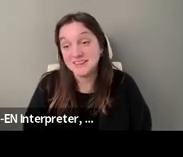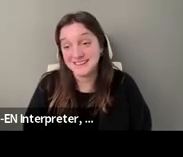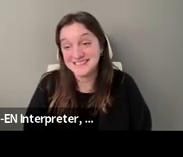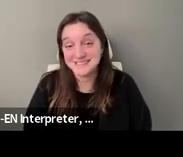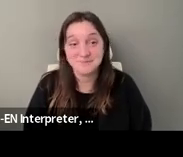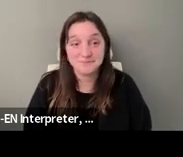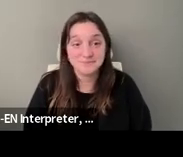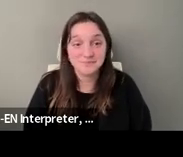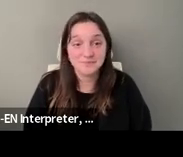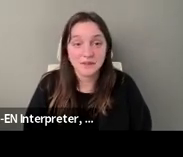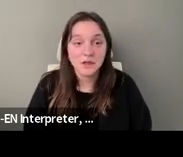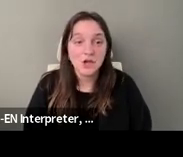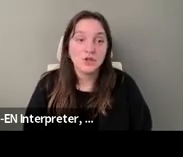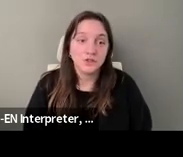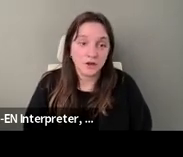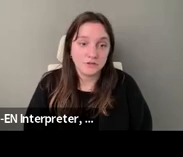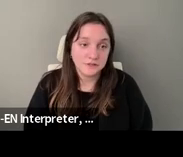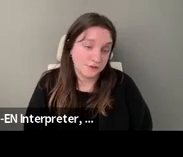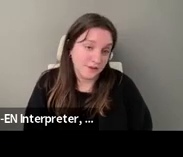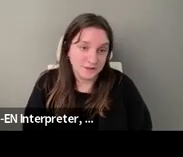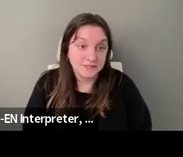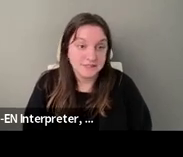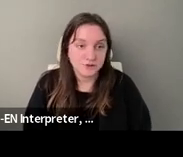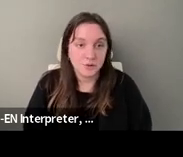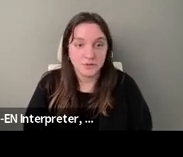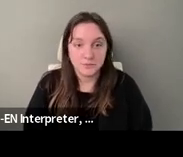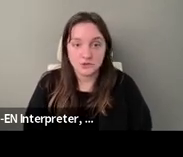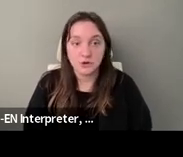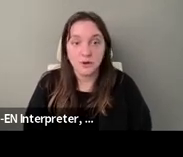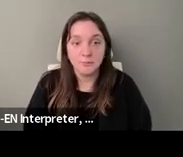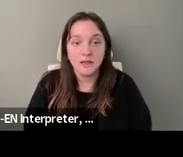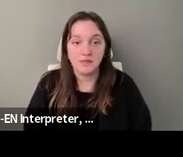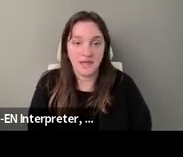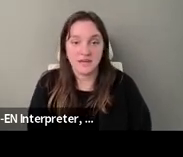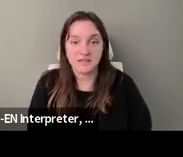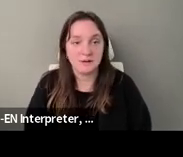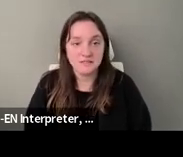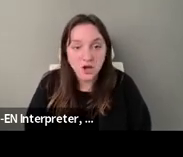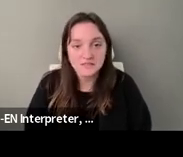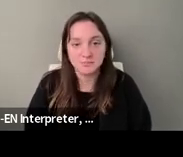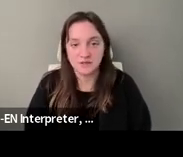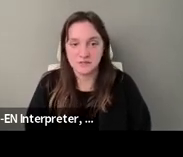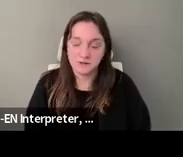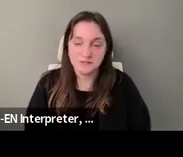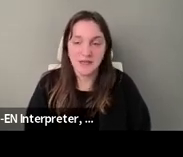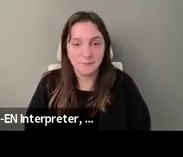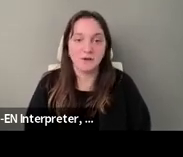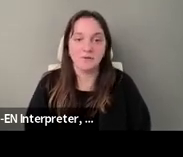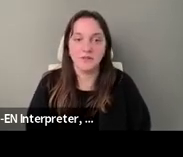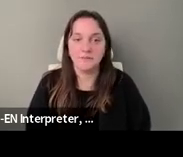and feelings. So that means they struggle with their emotional well-being, they can't express thoughts and process what is happening around them through language, so they don't react in